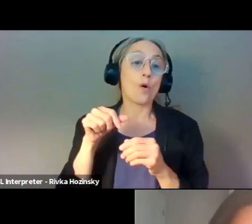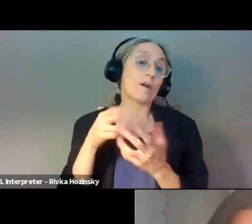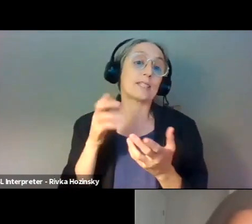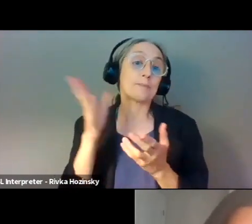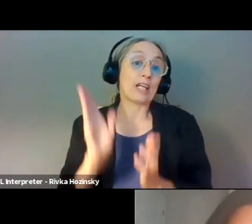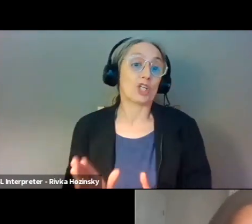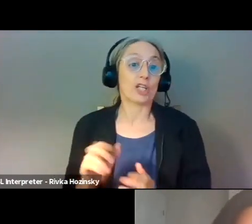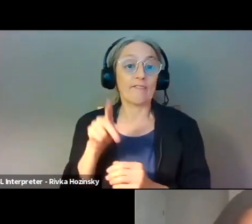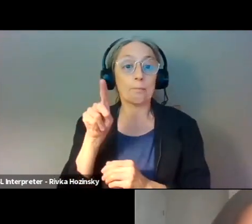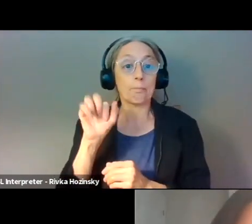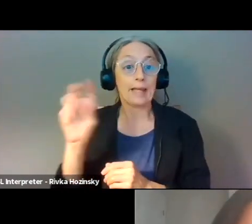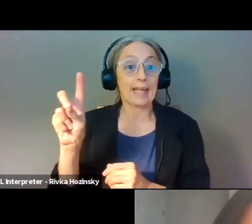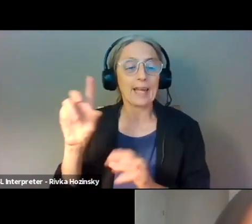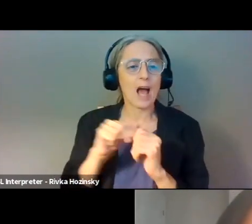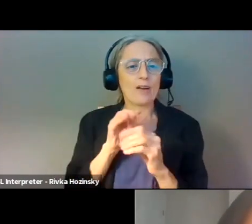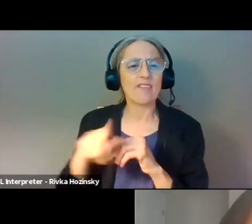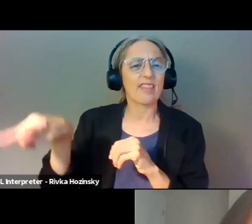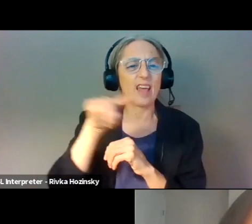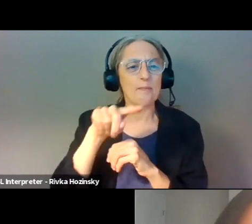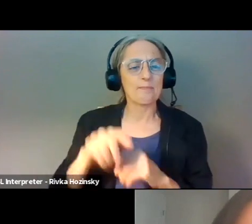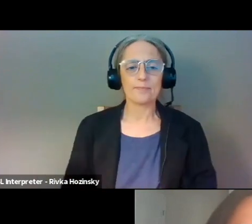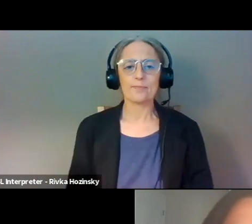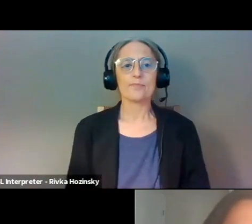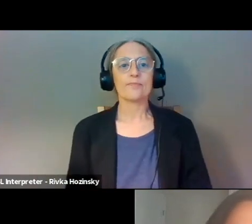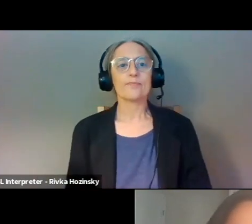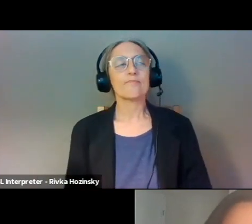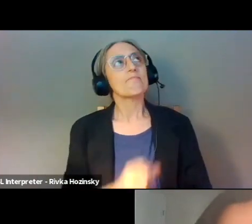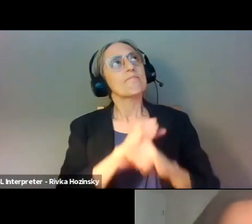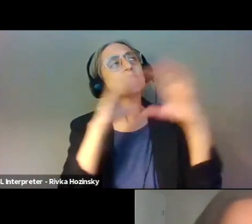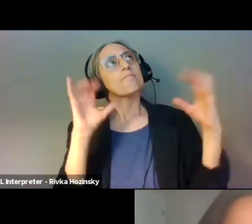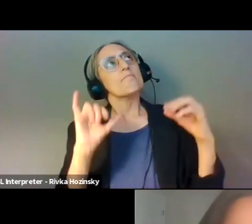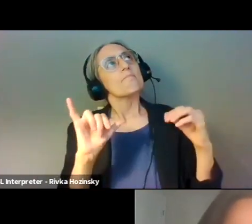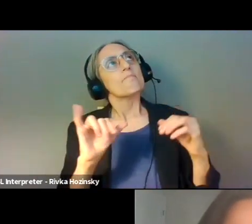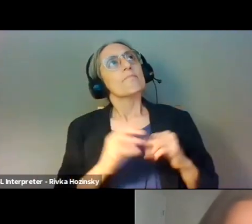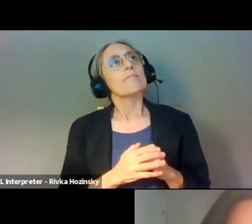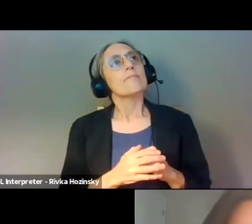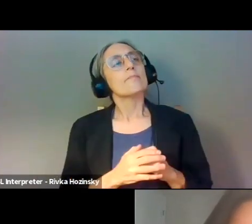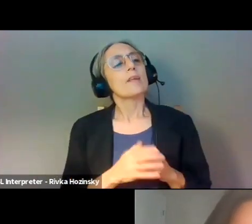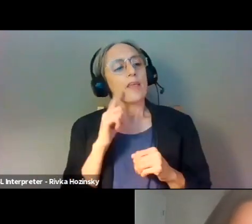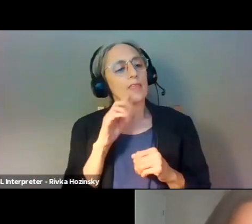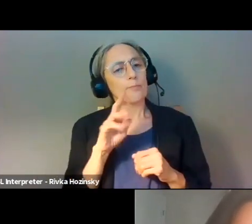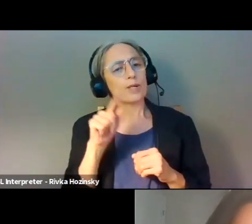I'm just trying to visualize when that happened. I think Brittany was talking about that in the beginning.